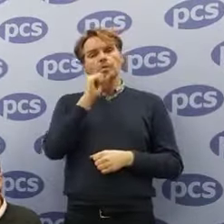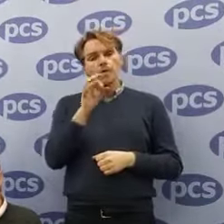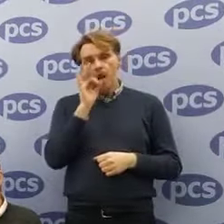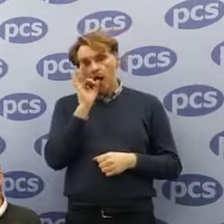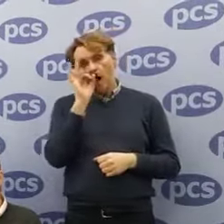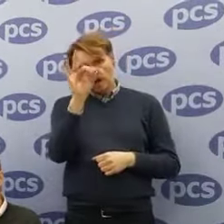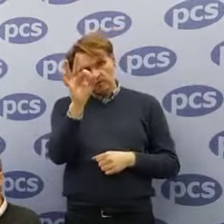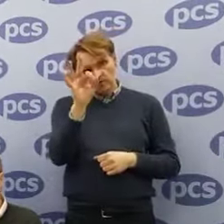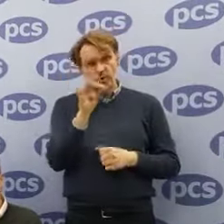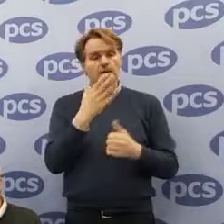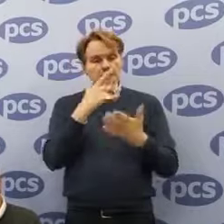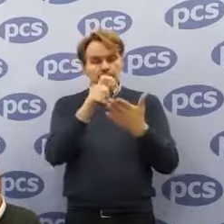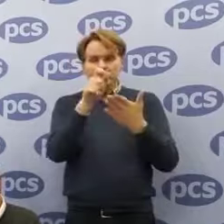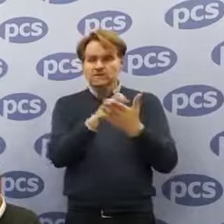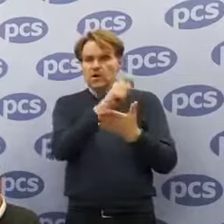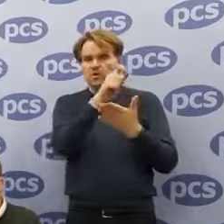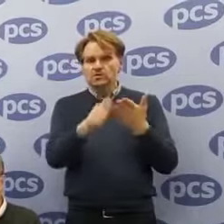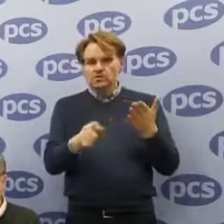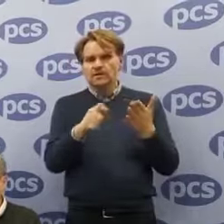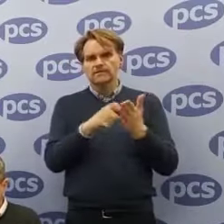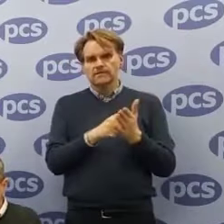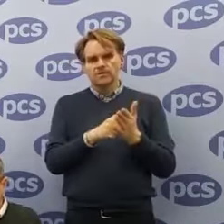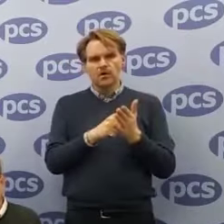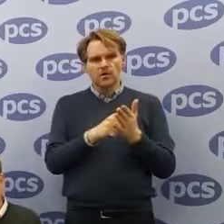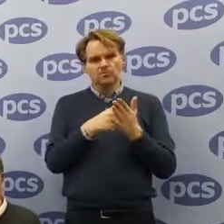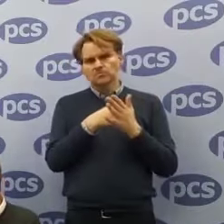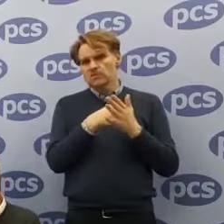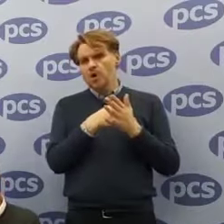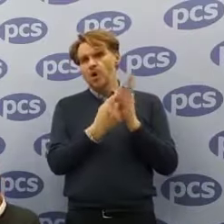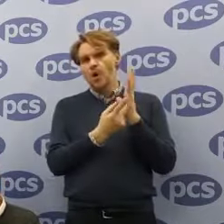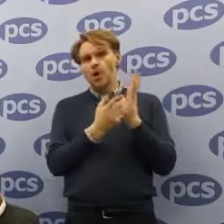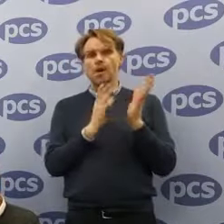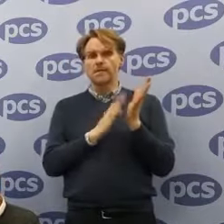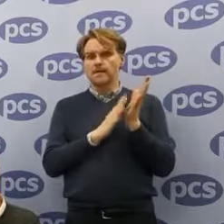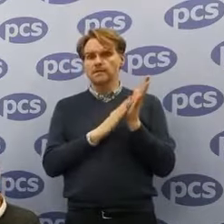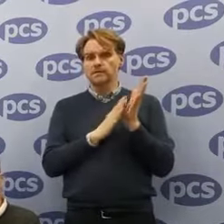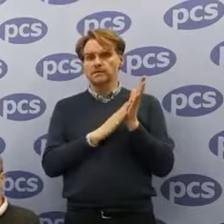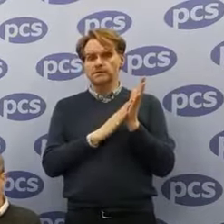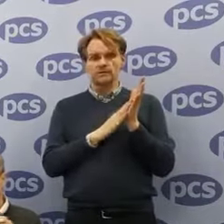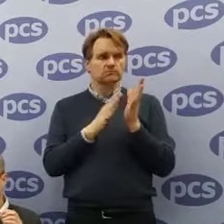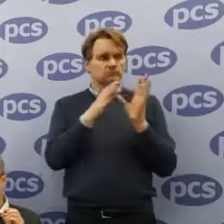people to vote for a combination of all members taking action together, but then